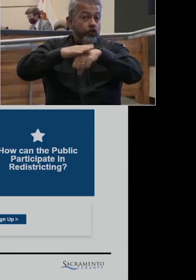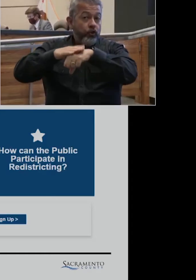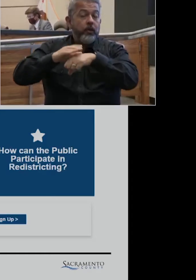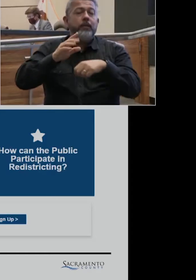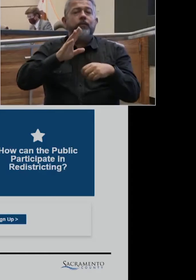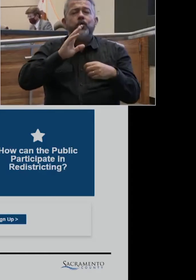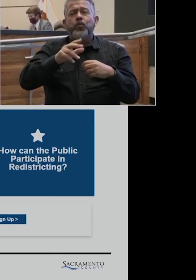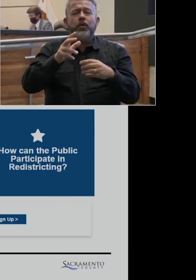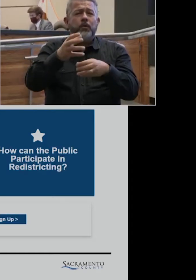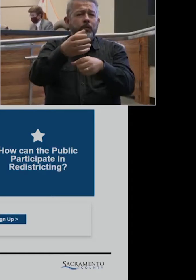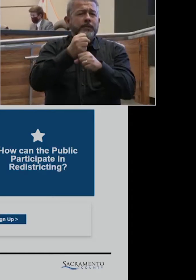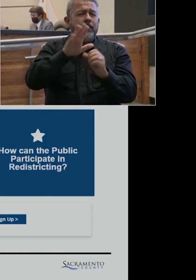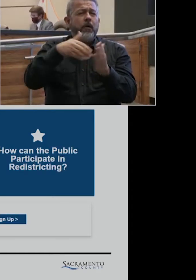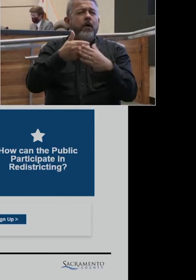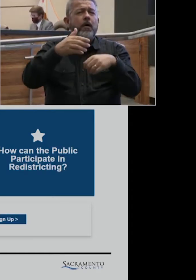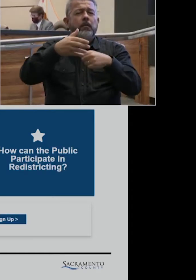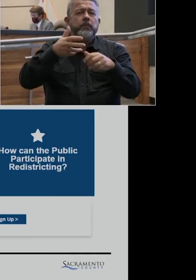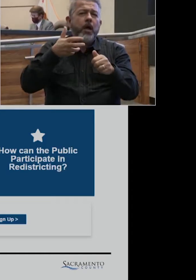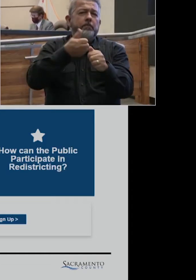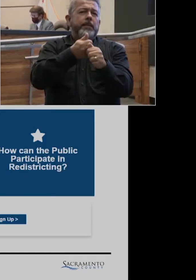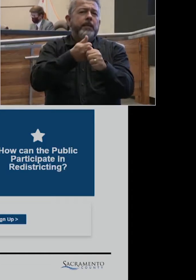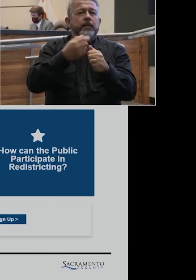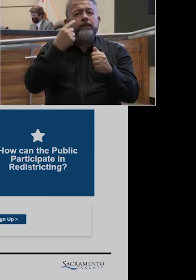COUNTY NEW STORIES ABOUT RESTRICTING INCLUDING ALERTS FOR